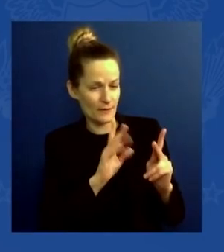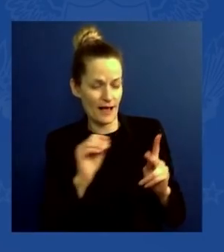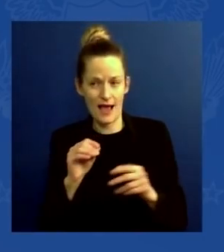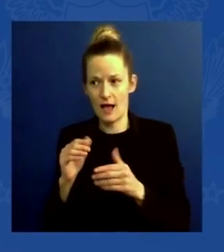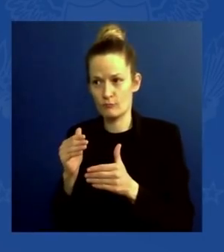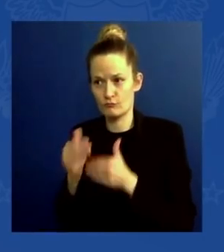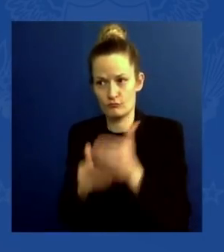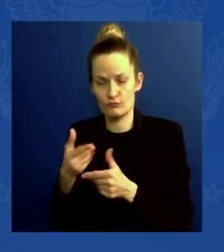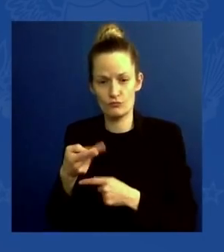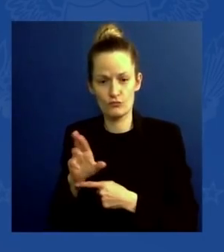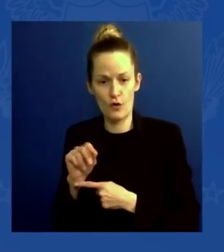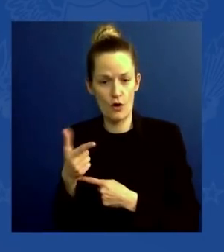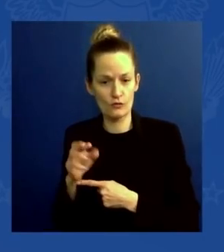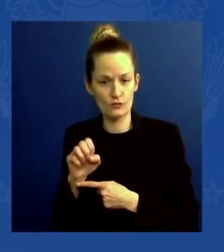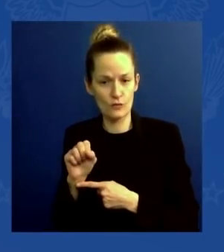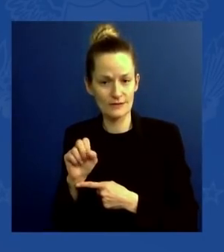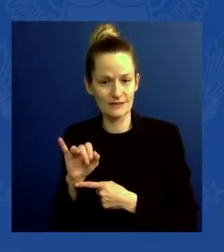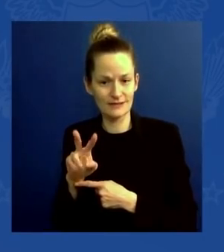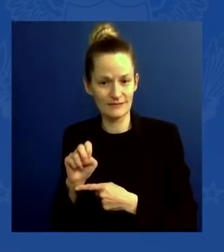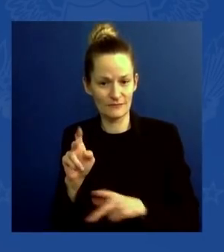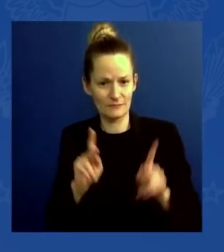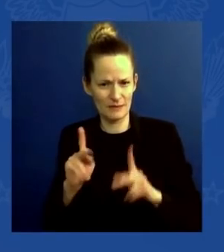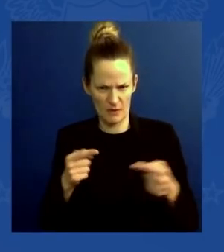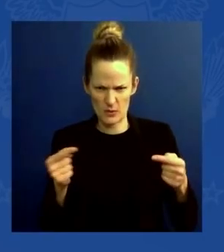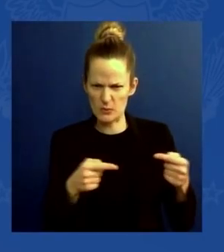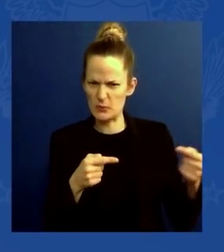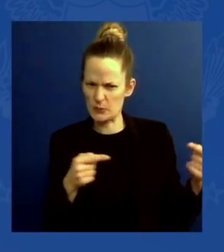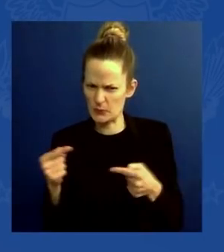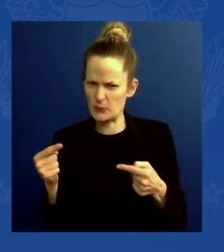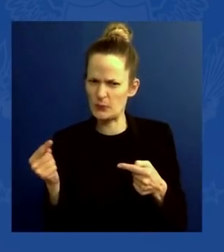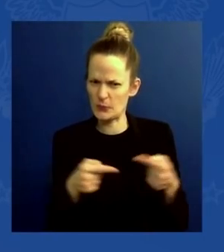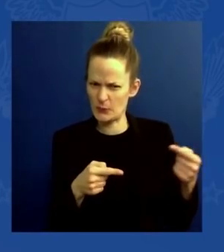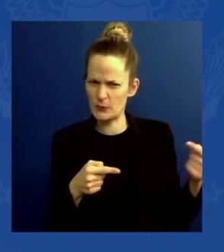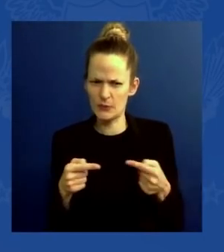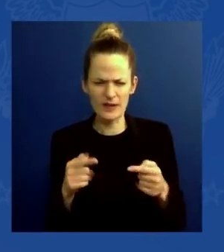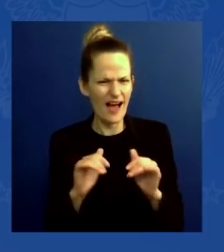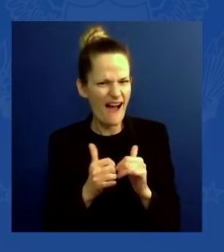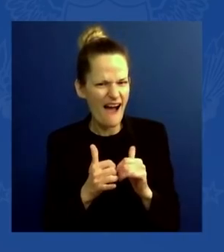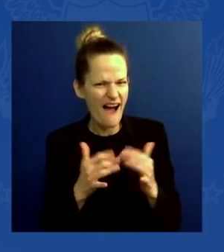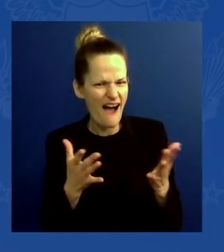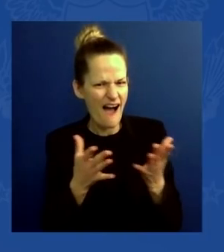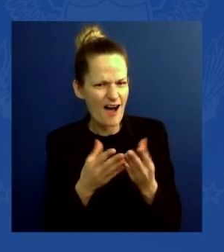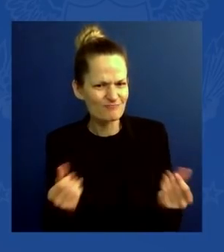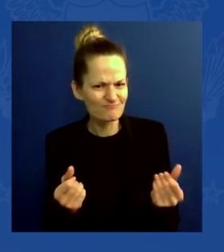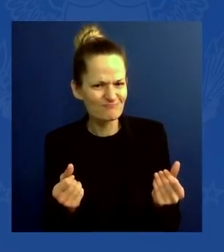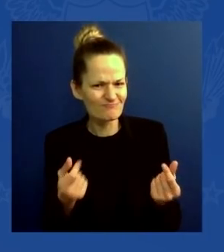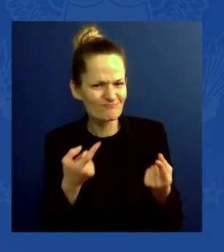I'm not going to be a prognosticator and make a judgment on what -- how the election could or would have been different.